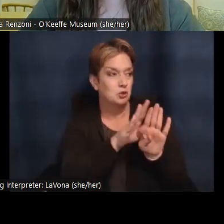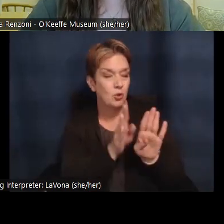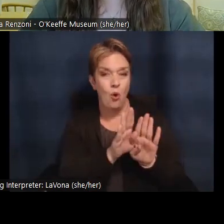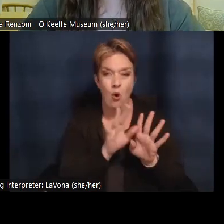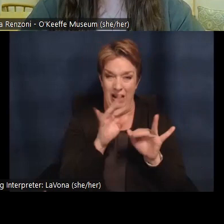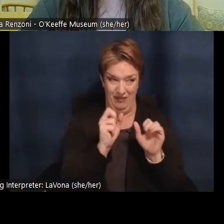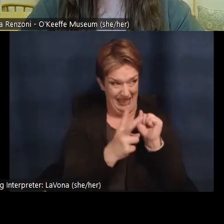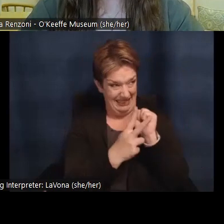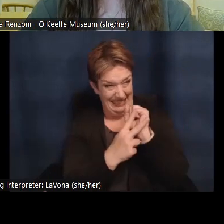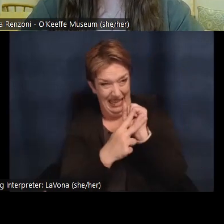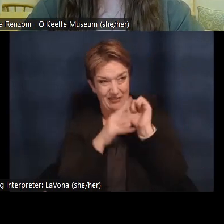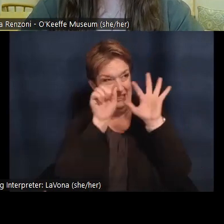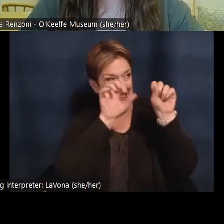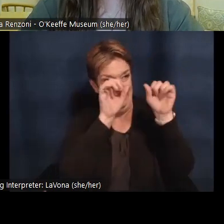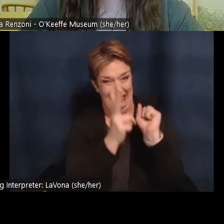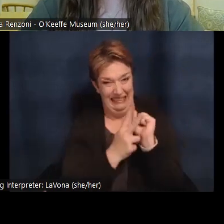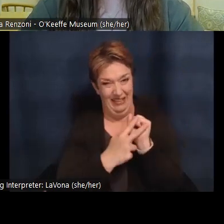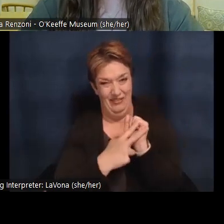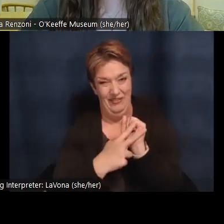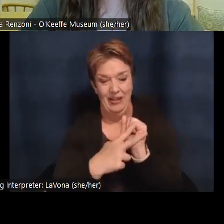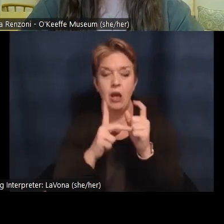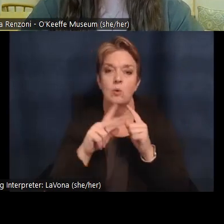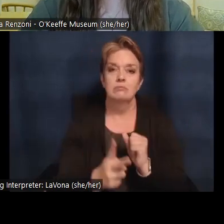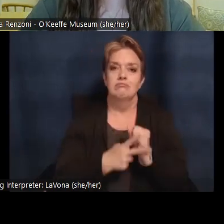in order to retain some of the Spanish style of the house.